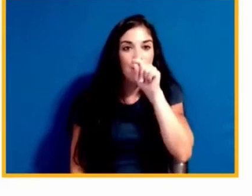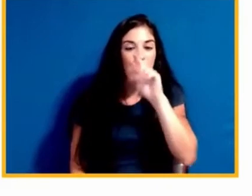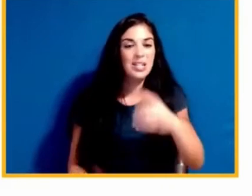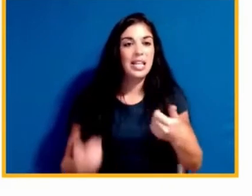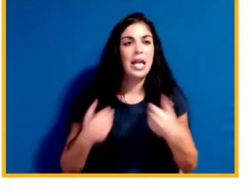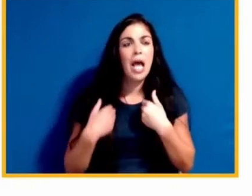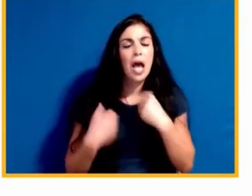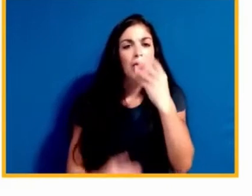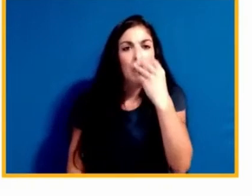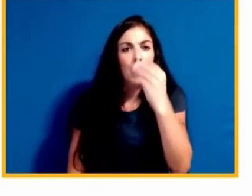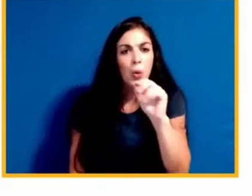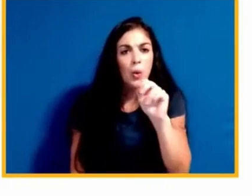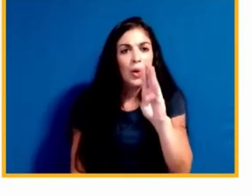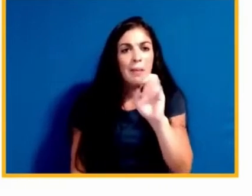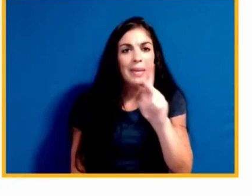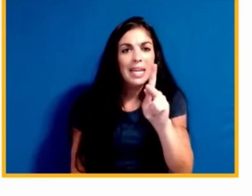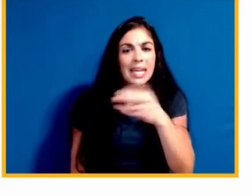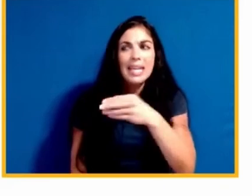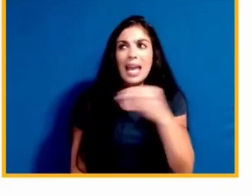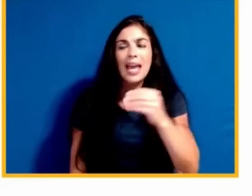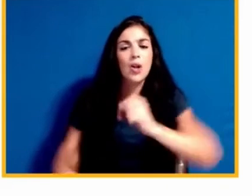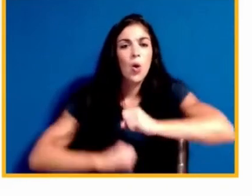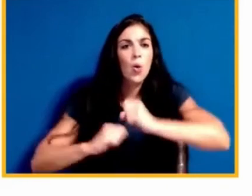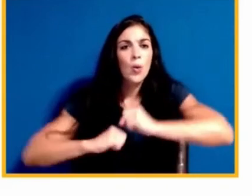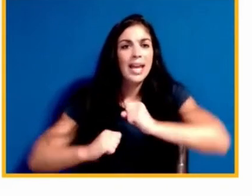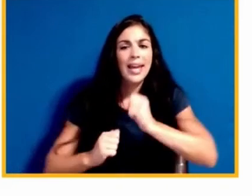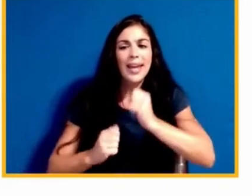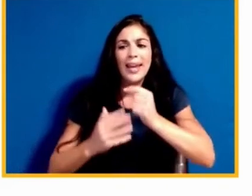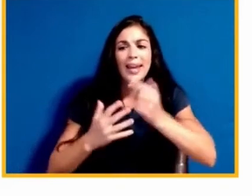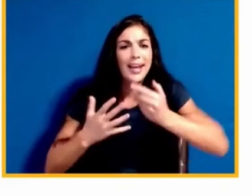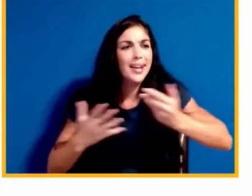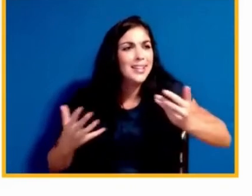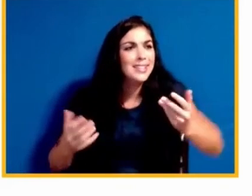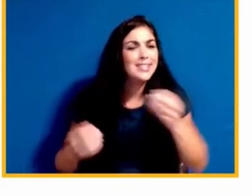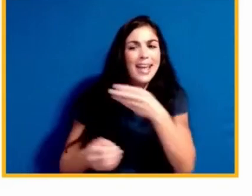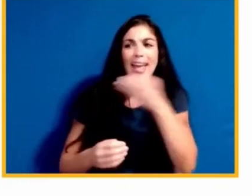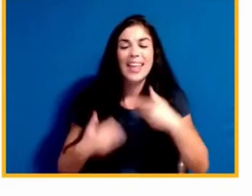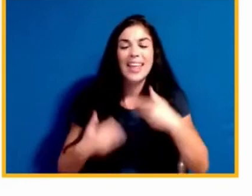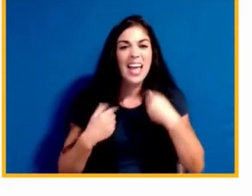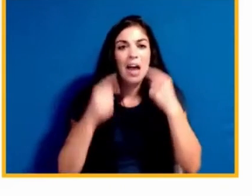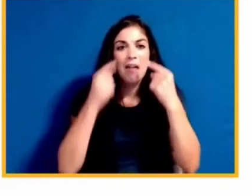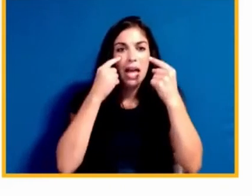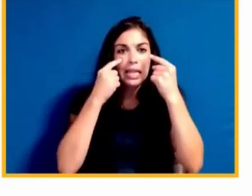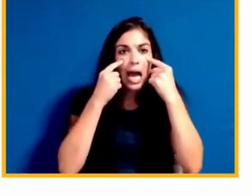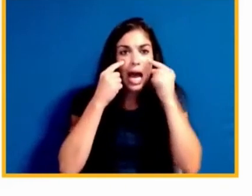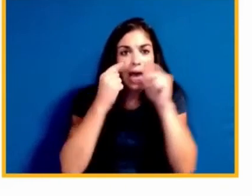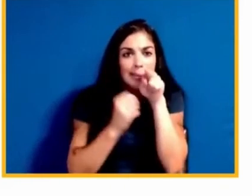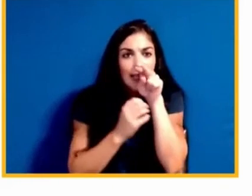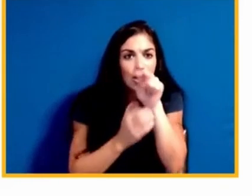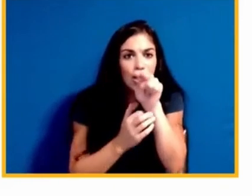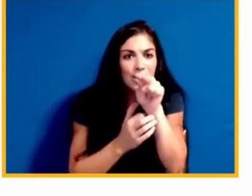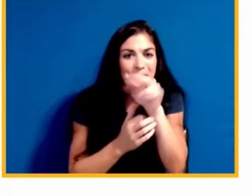the little beaks and then they got like, they got wings and stuff, and then they've got like those beady eyes that look at you and then they like